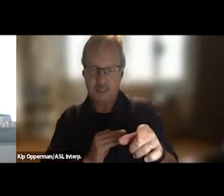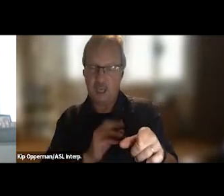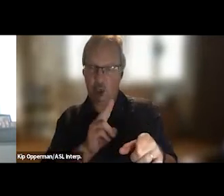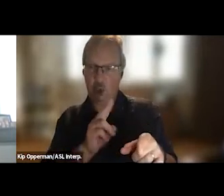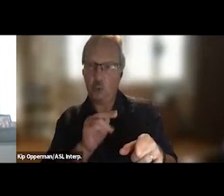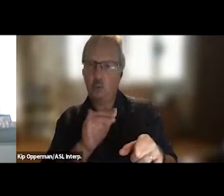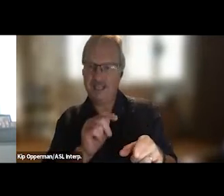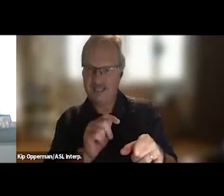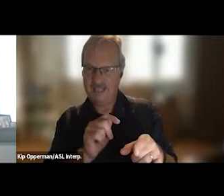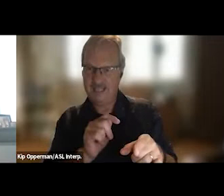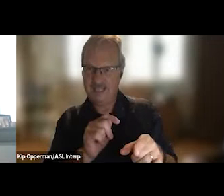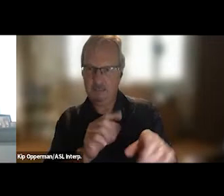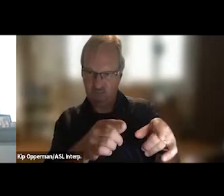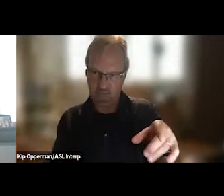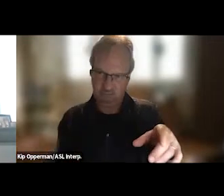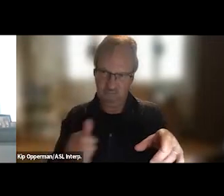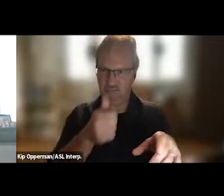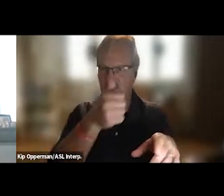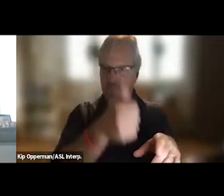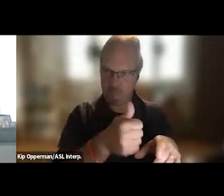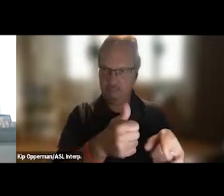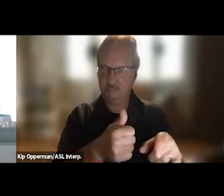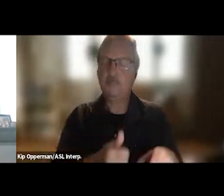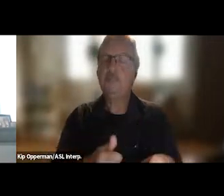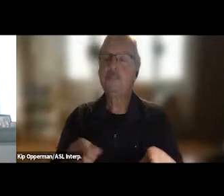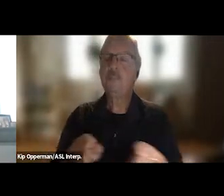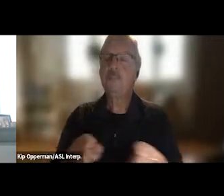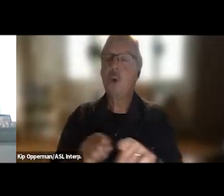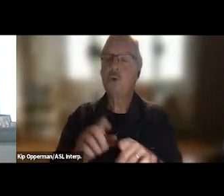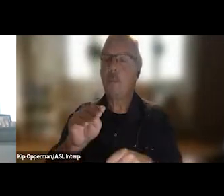We've also added Medicaid presumptive eligibility screening as a strategy.